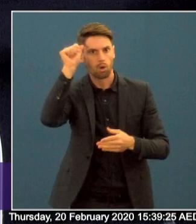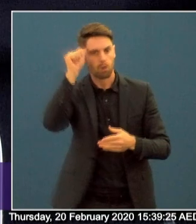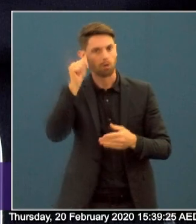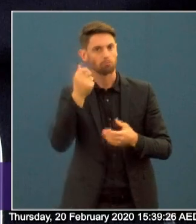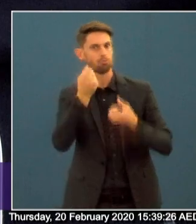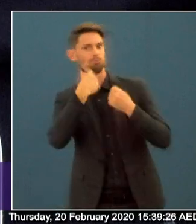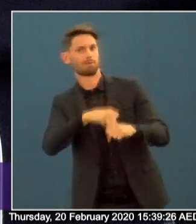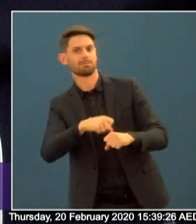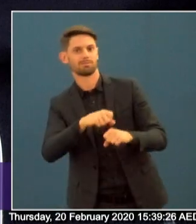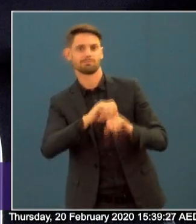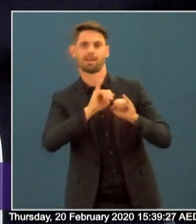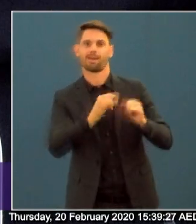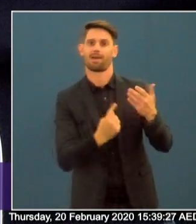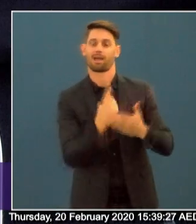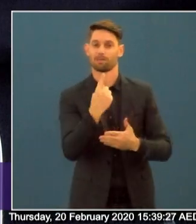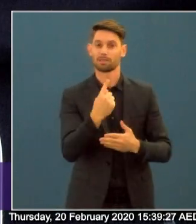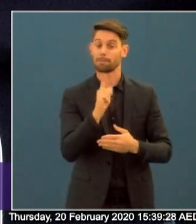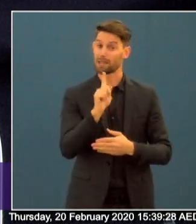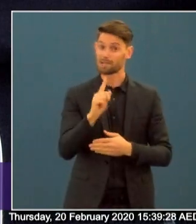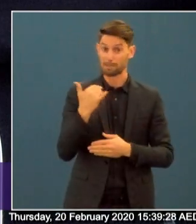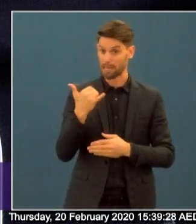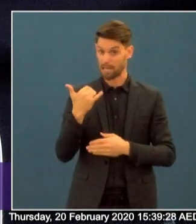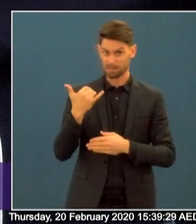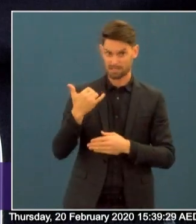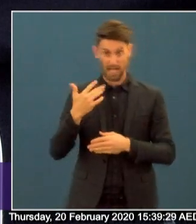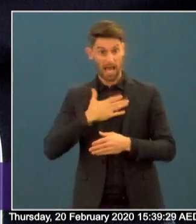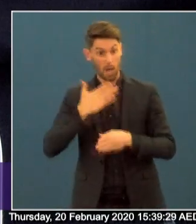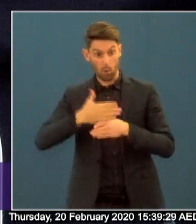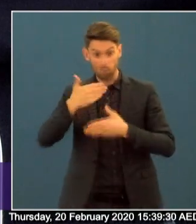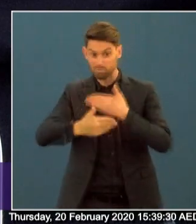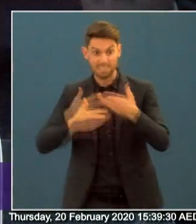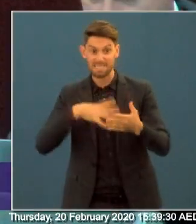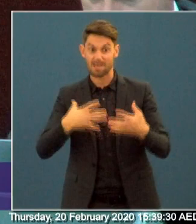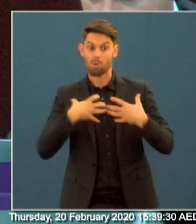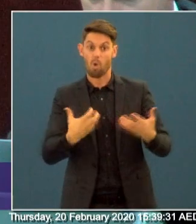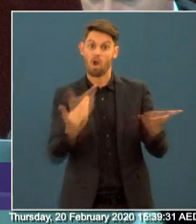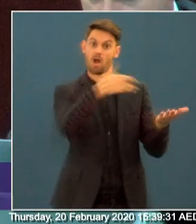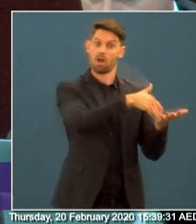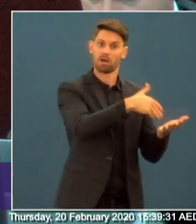that that's a significant gap and may need further funding enhancement. Are there any mechanisms